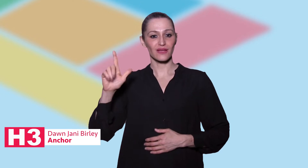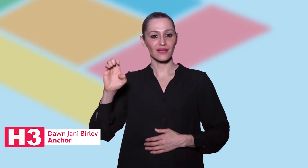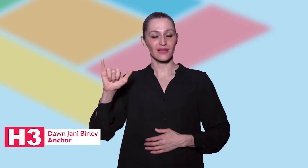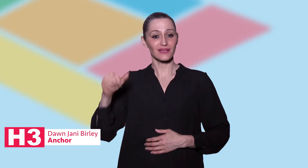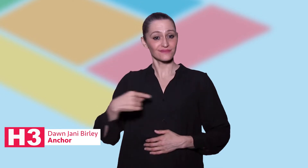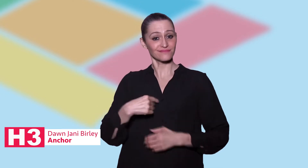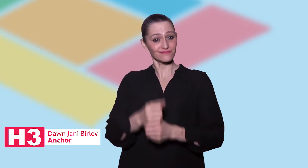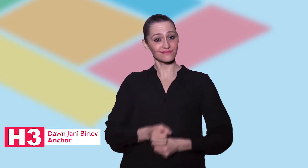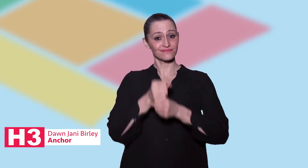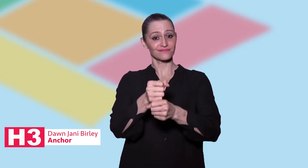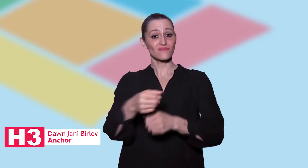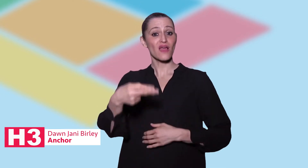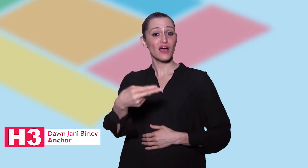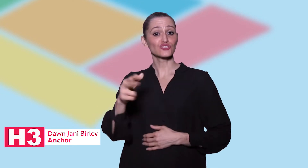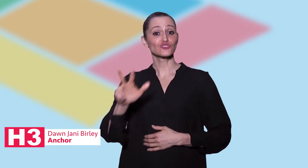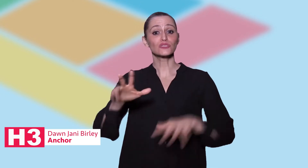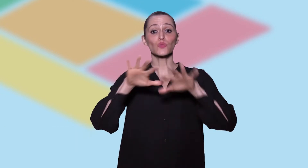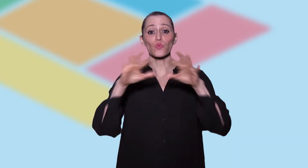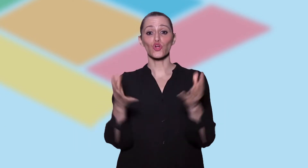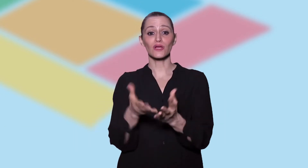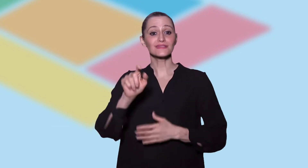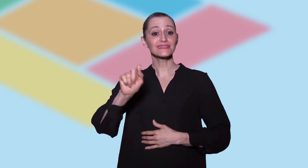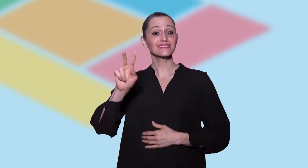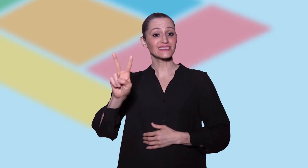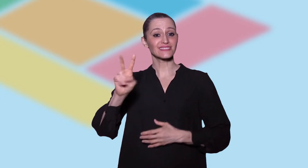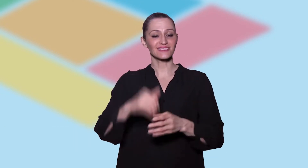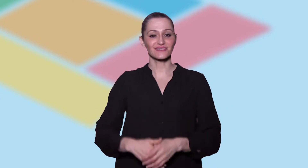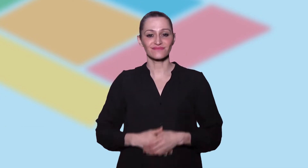Hello! I’m Dawn Jani Birley with H3 World TV.